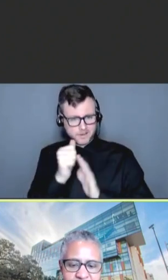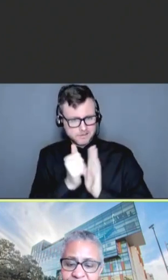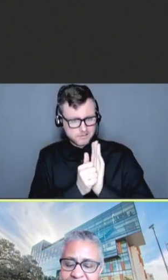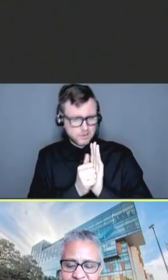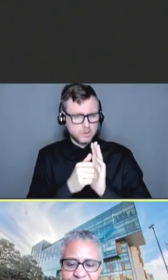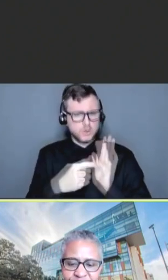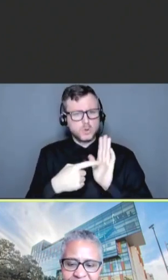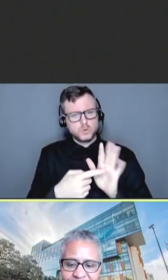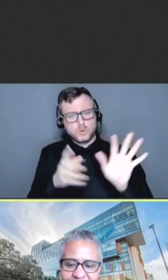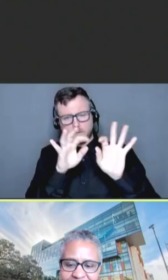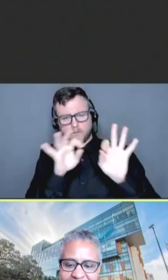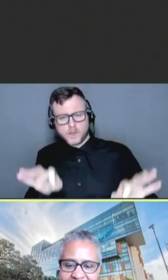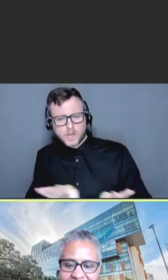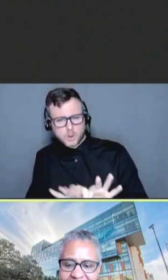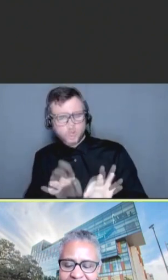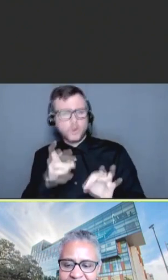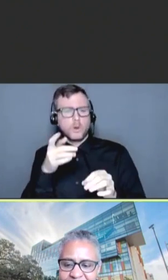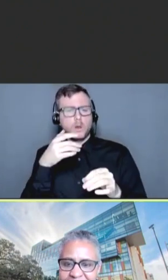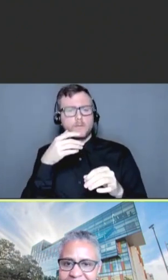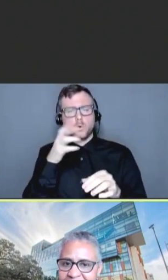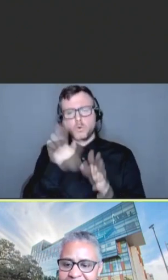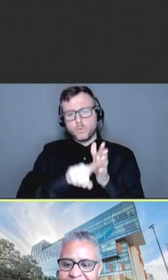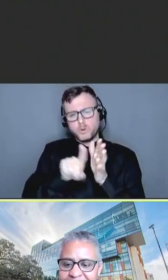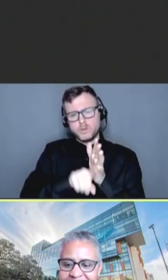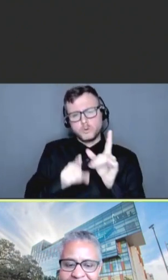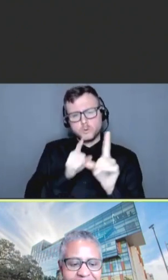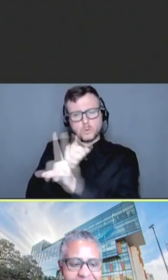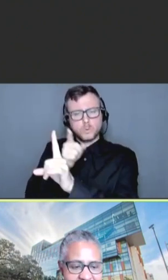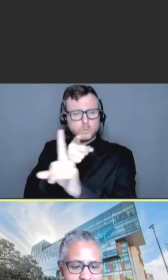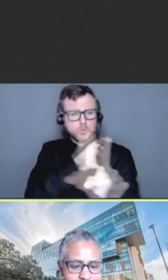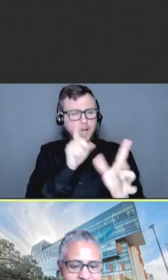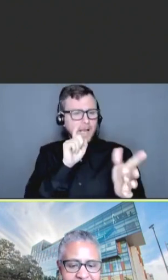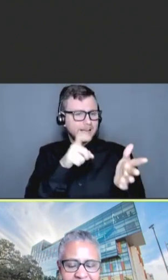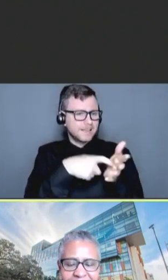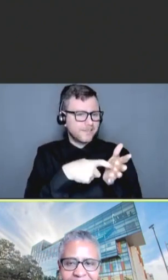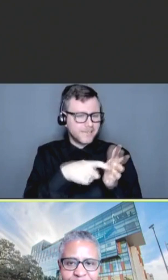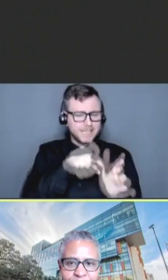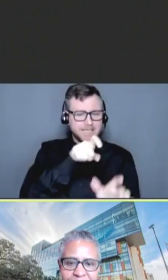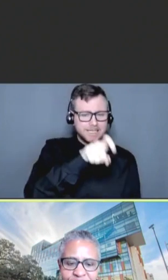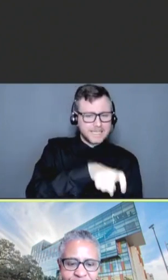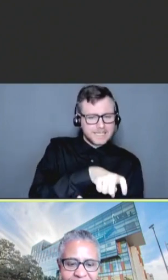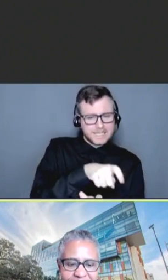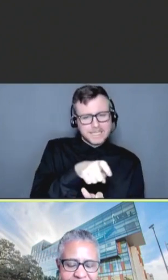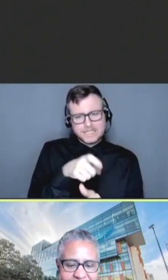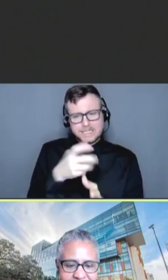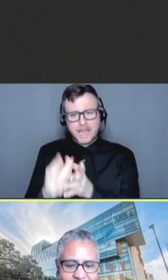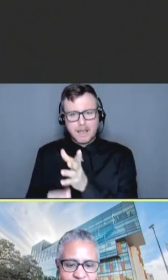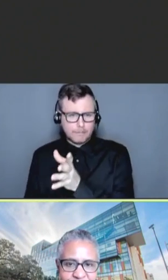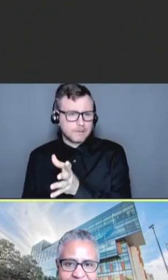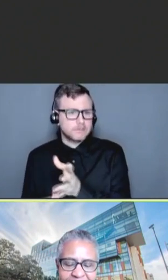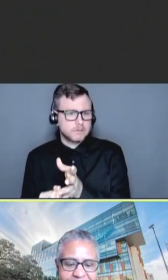for research direction that identifies scientific needs and gaps that should be addressed over the